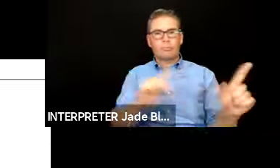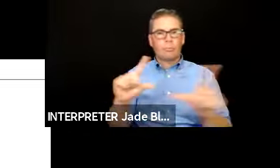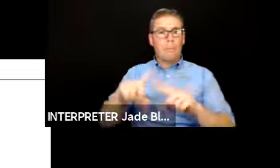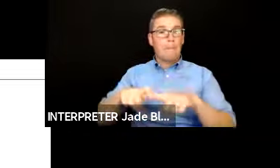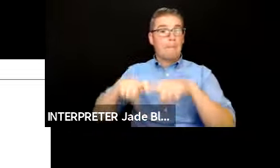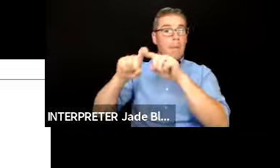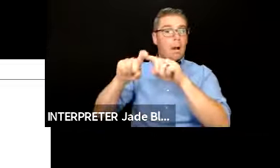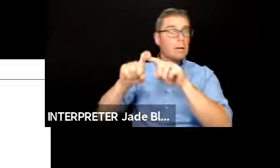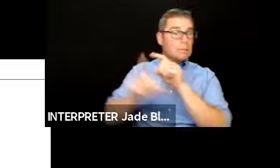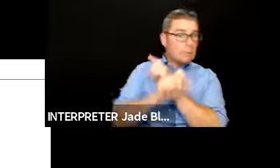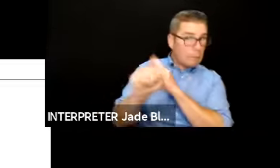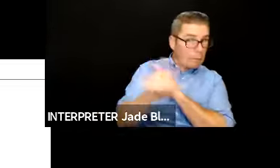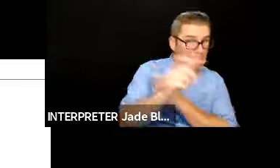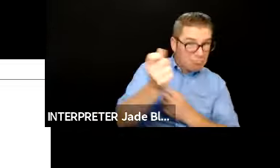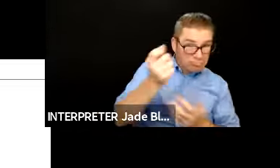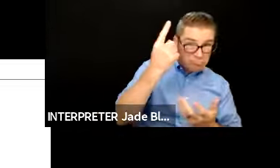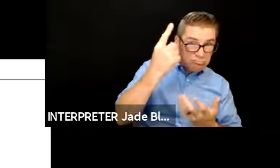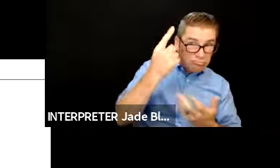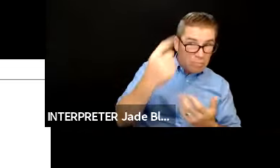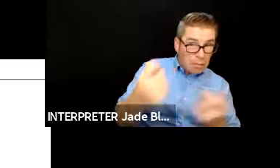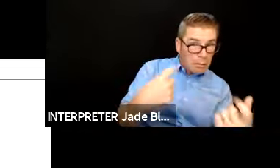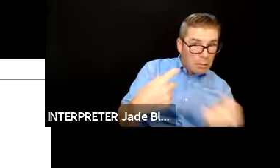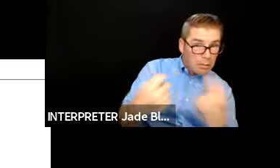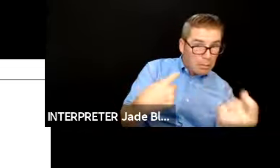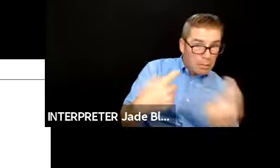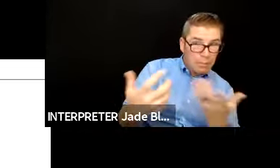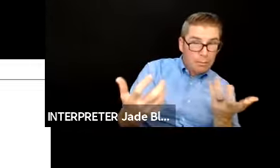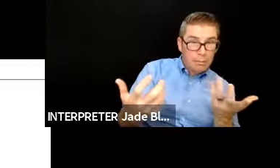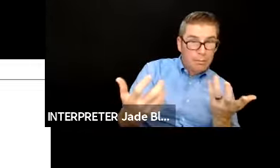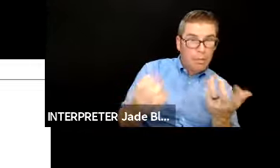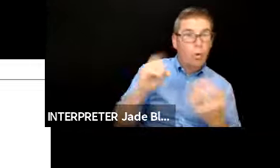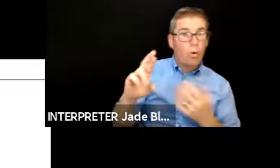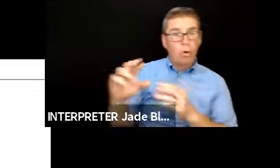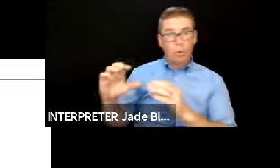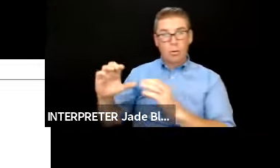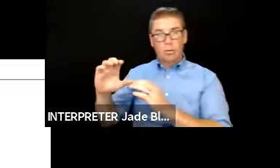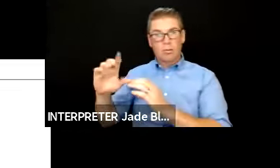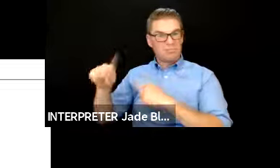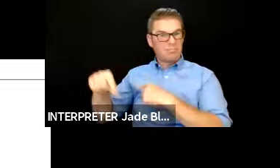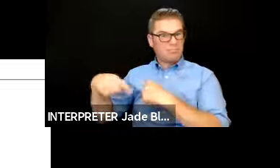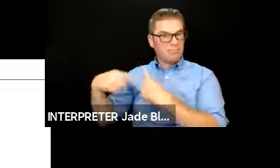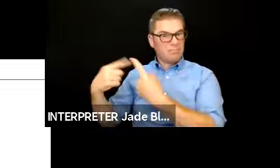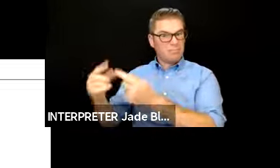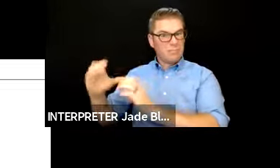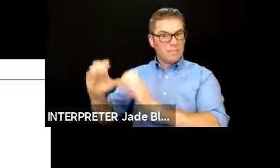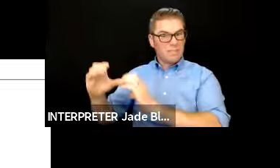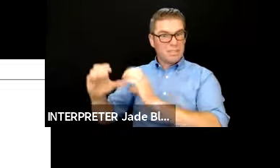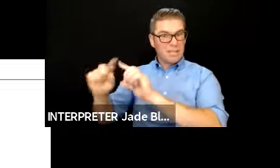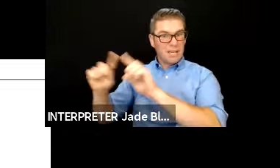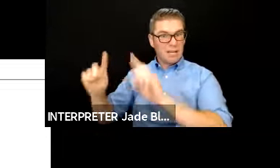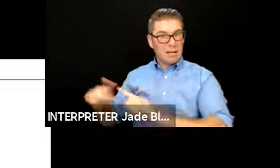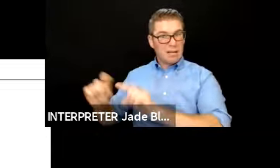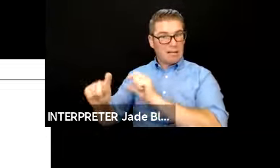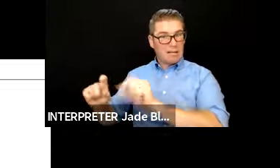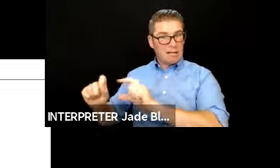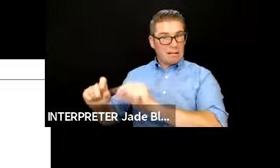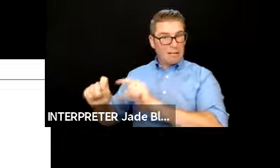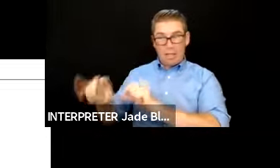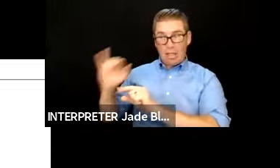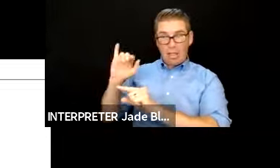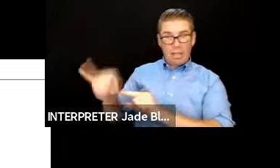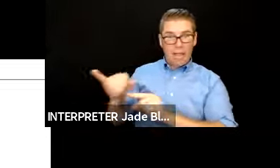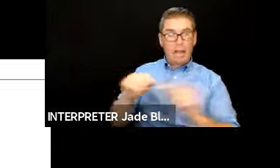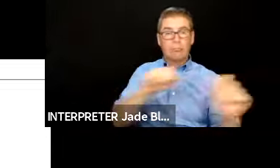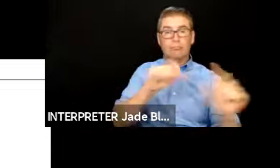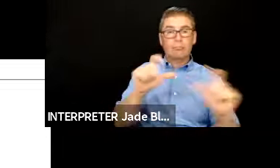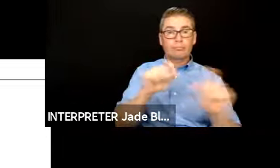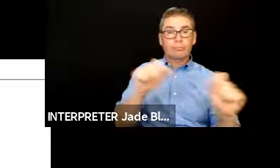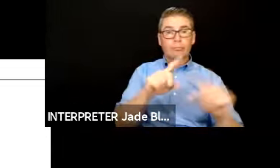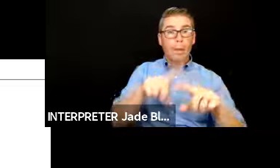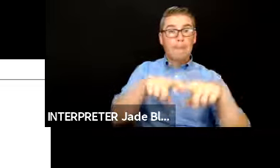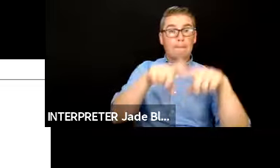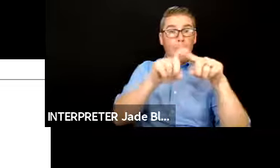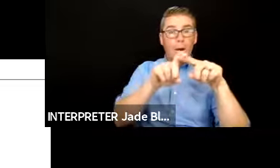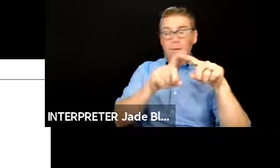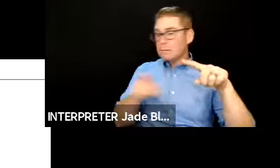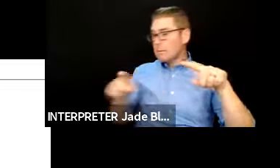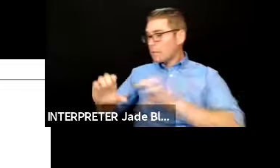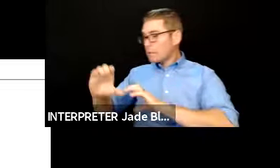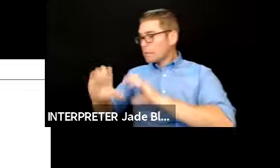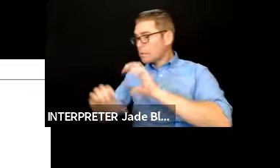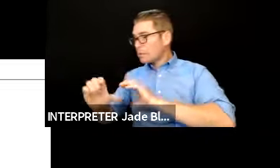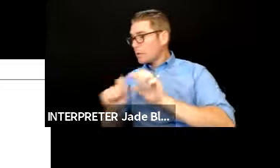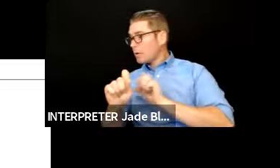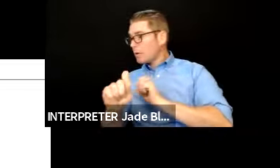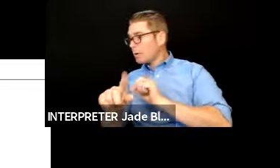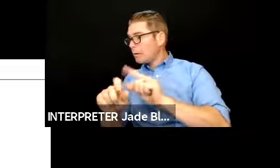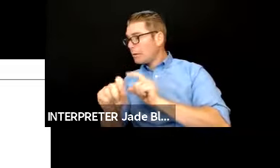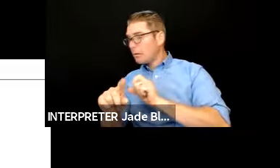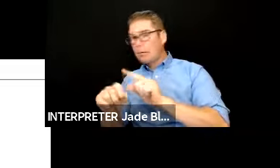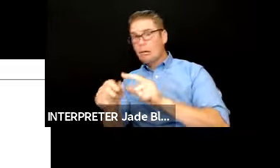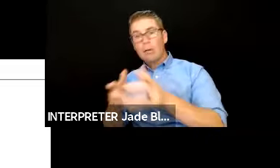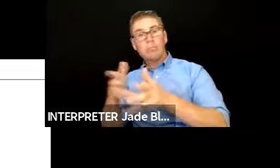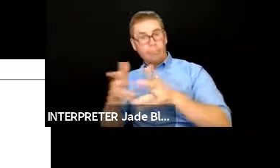Similar to what I demonstrated you can add check points and this reminds you to stop and ask for feedback or check for understanding on the content your currently covering